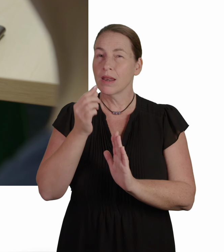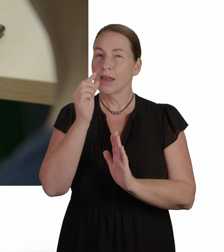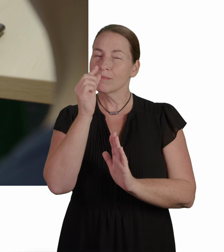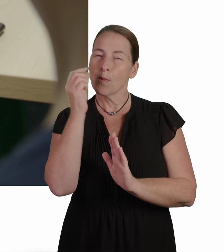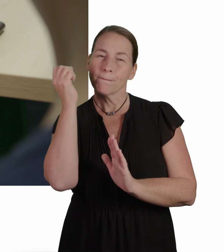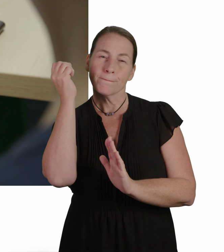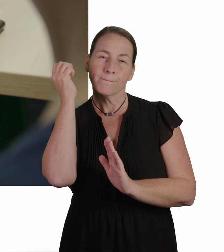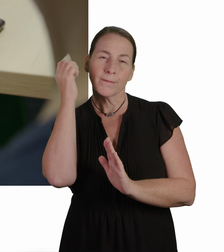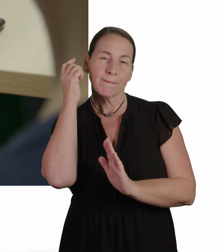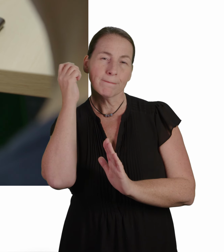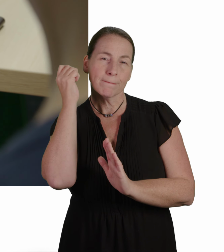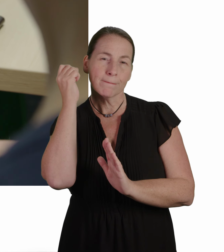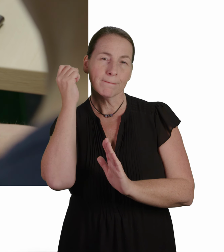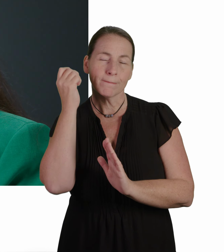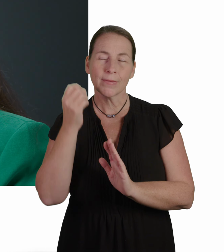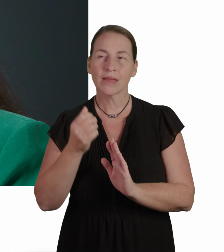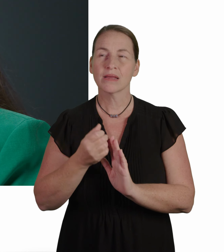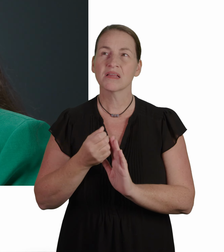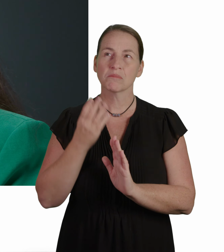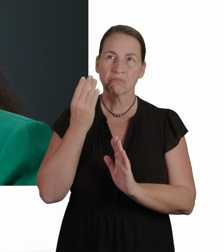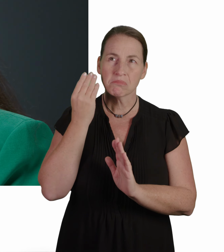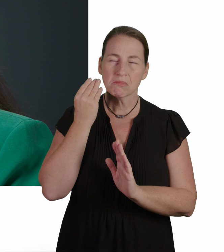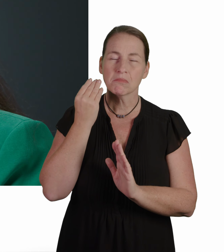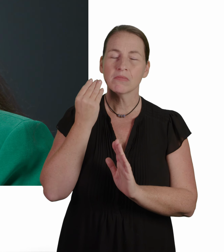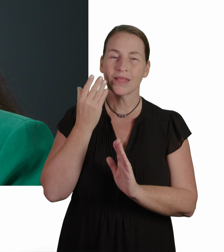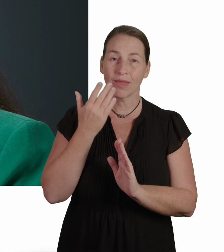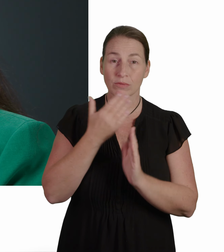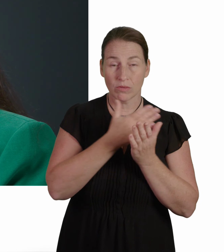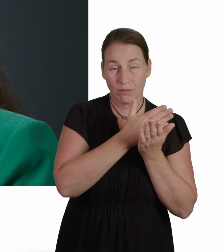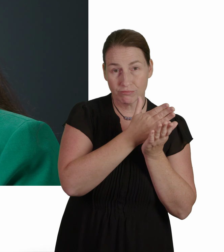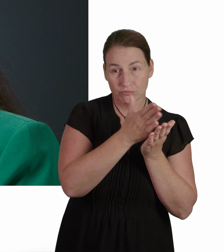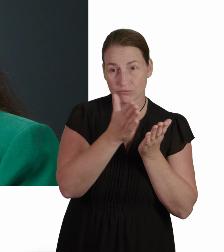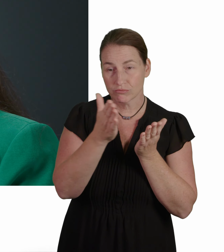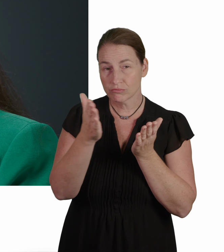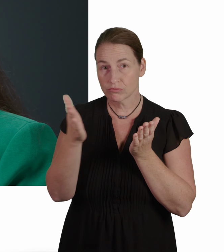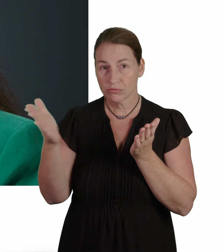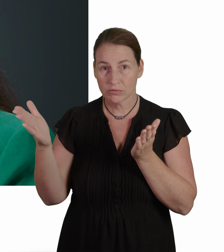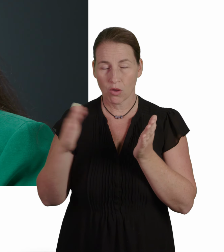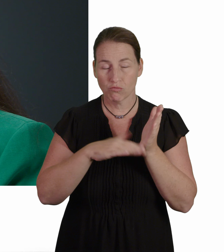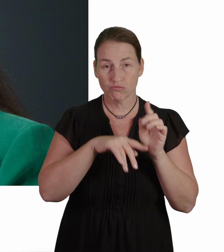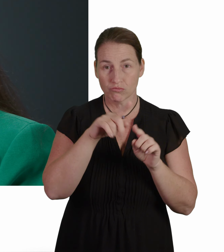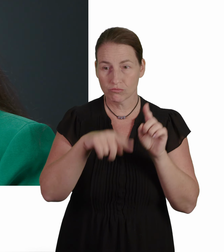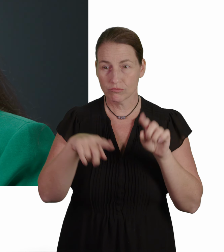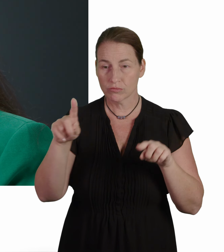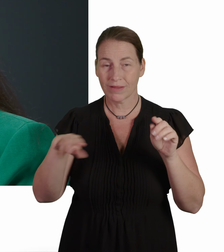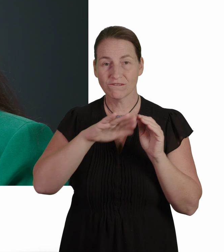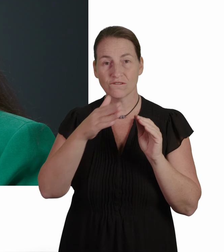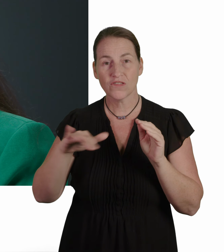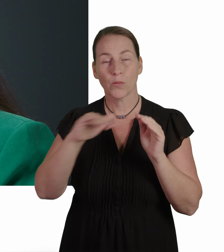a very small sound, a small beep. And we do that right across the electrode array using all the different frequencies.